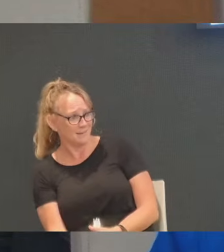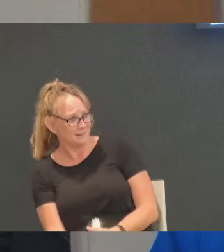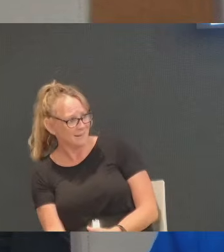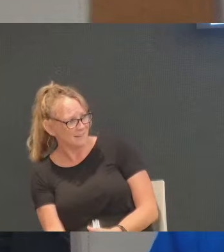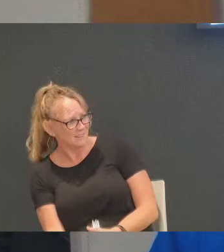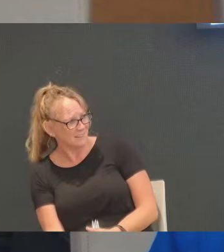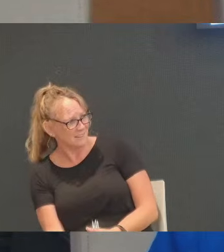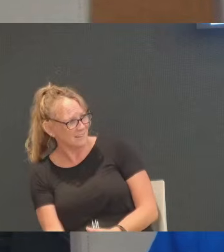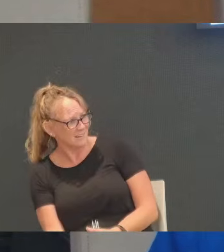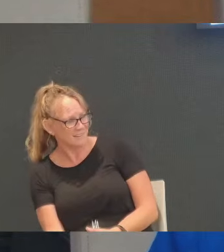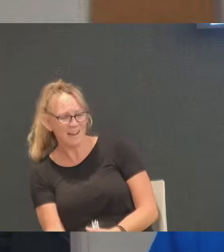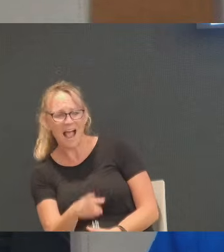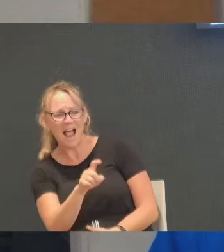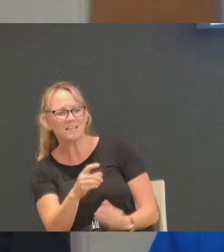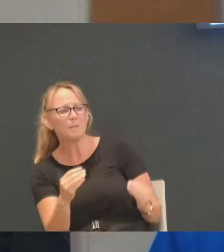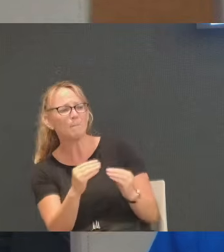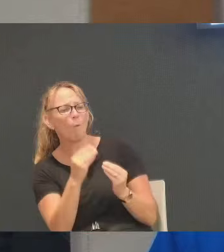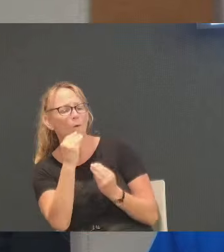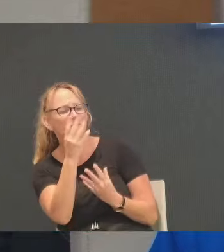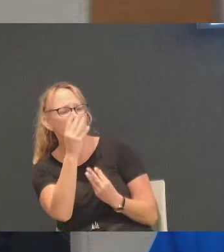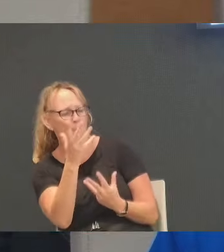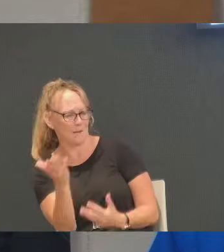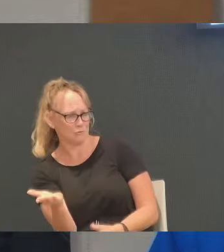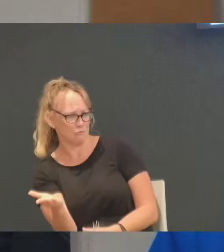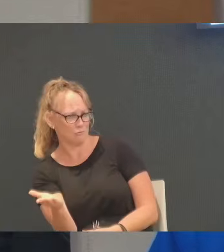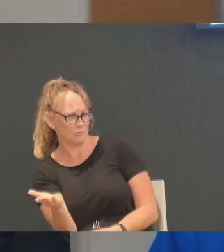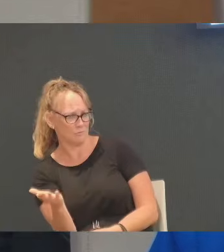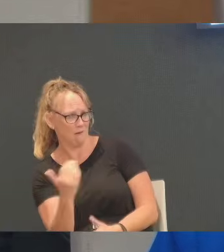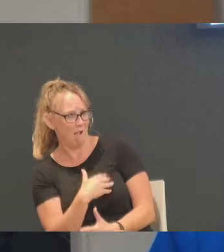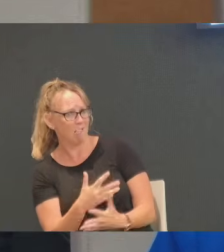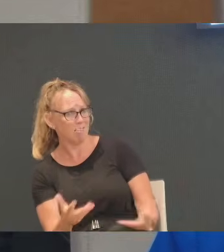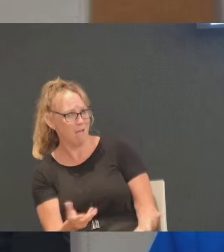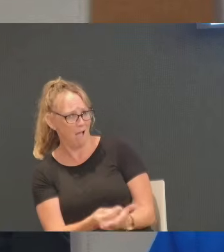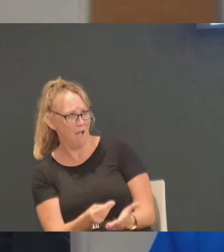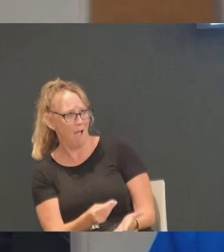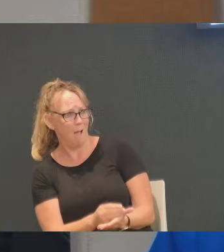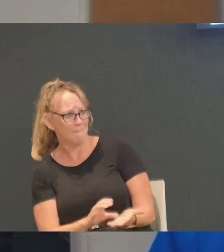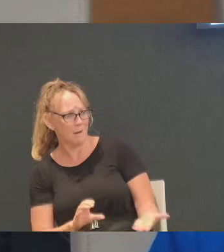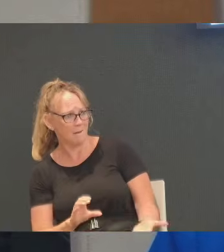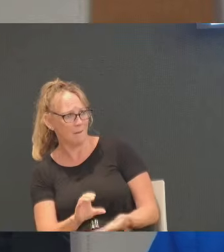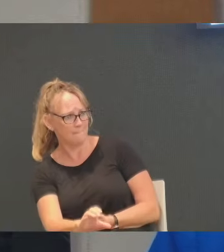I just need to get more information because we spent a lot of money on that new technology and